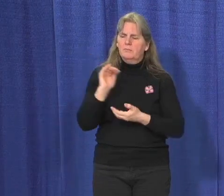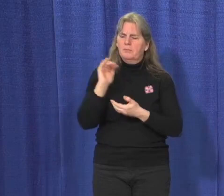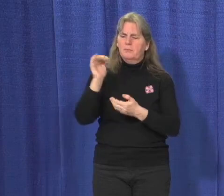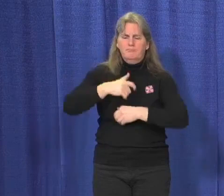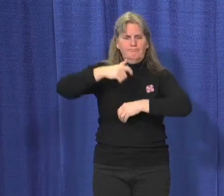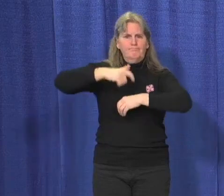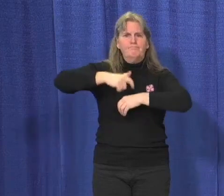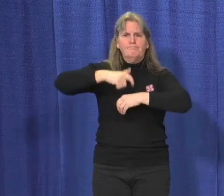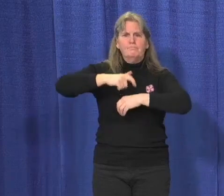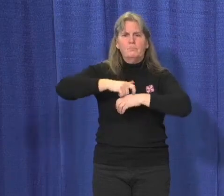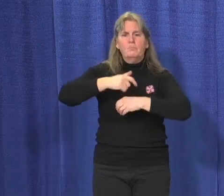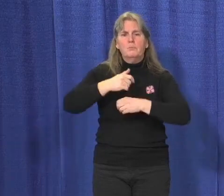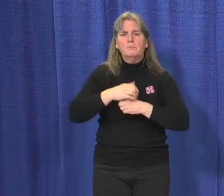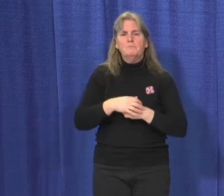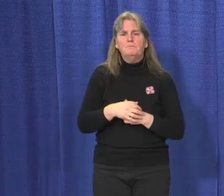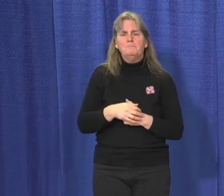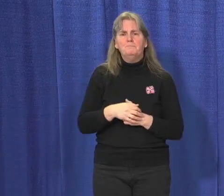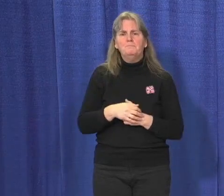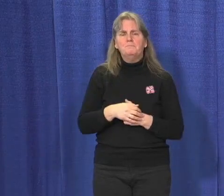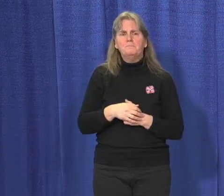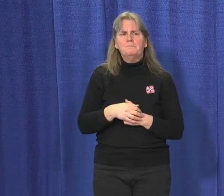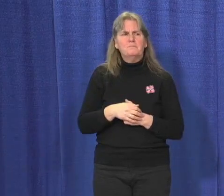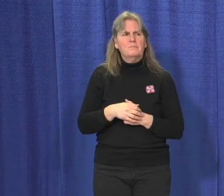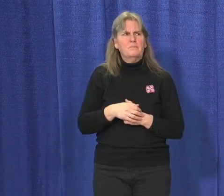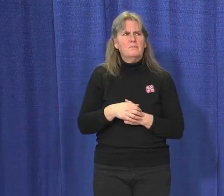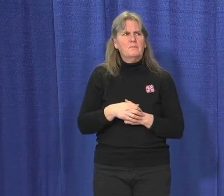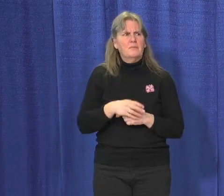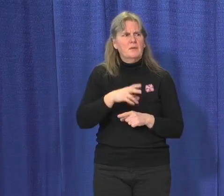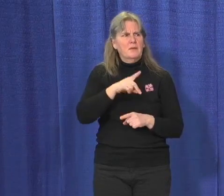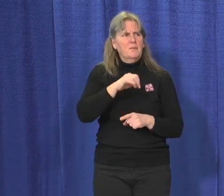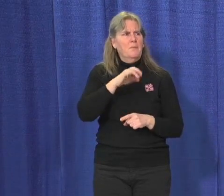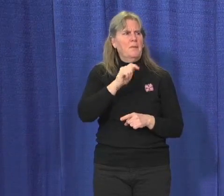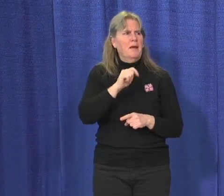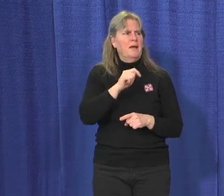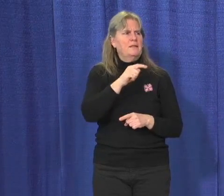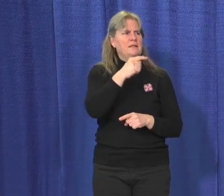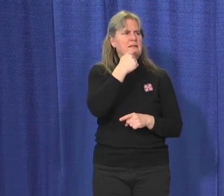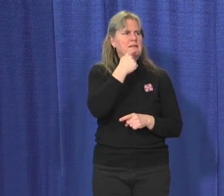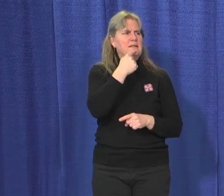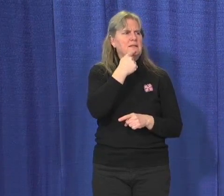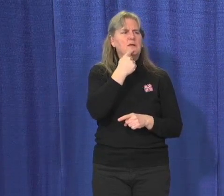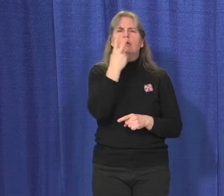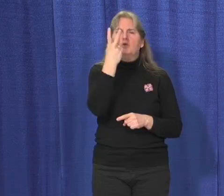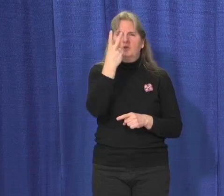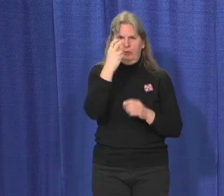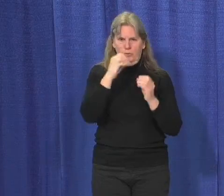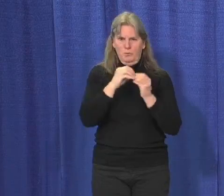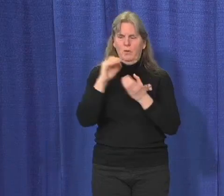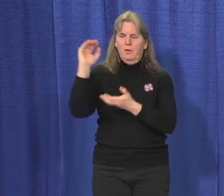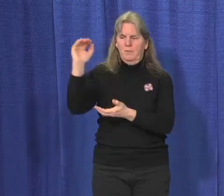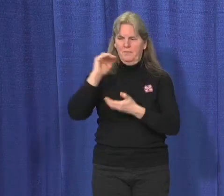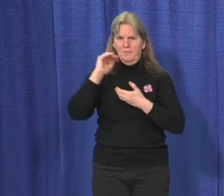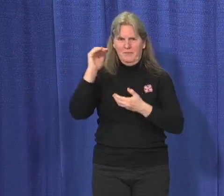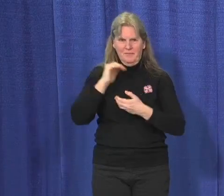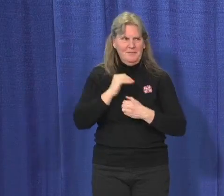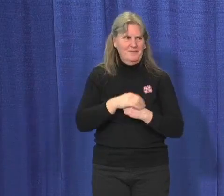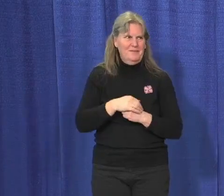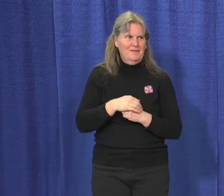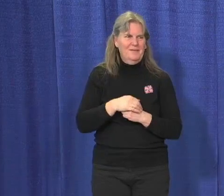allotments will calm on time. I am told by Pat, two shipments,